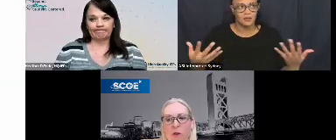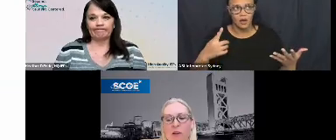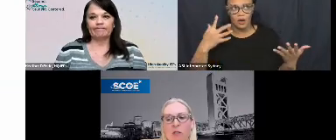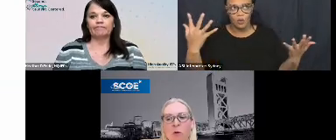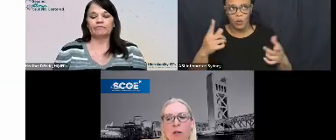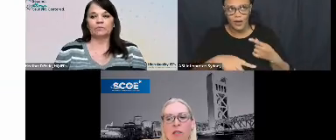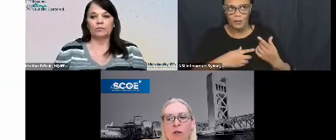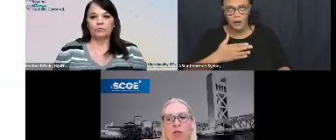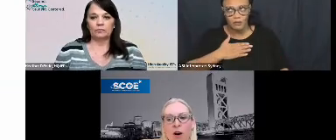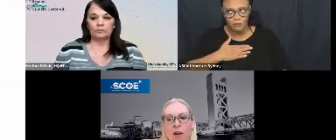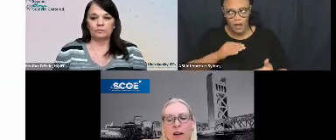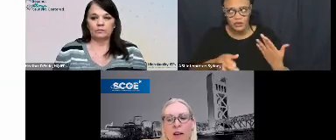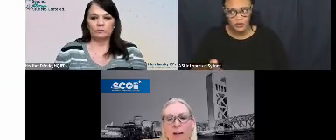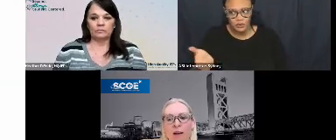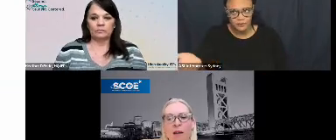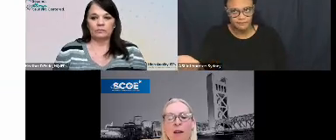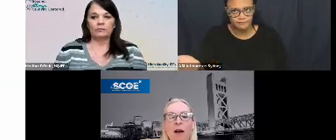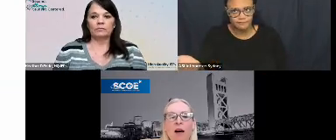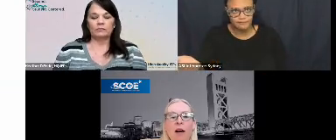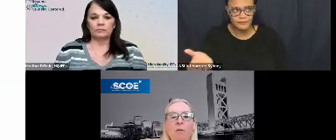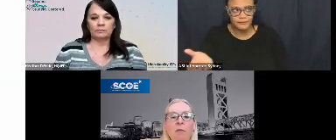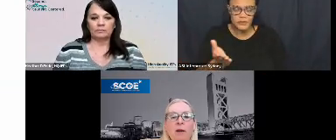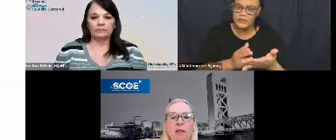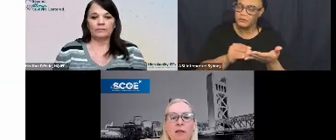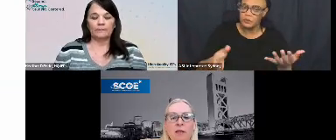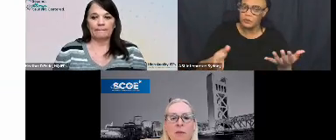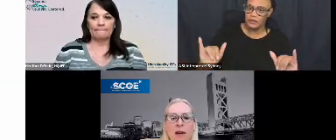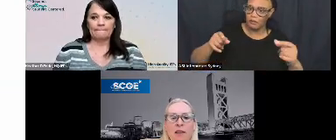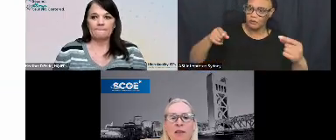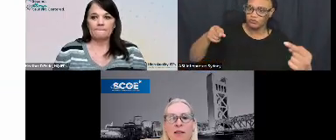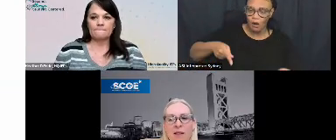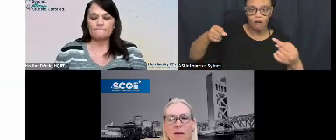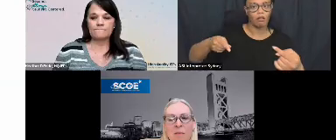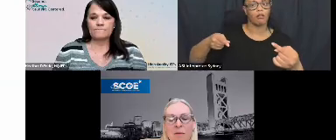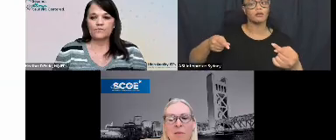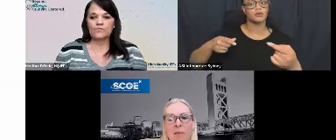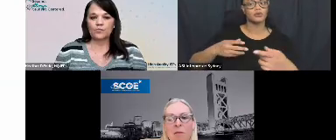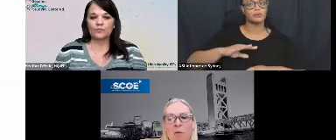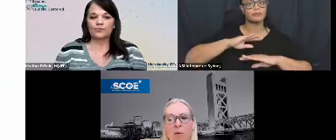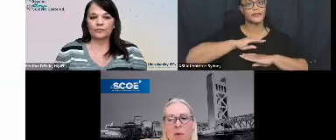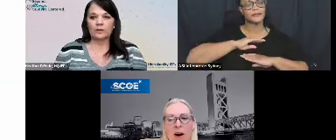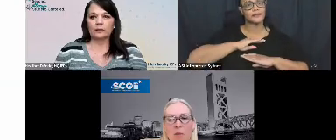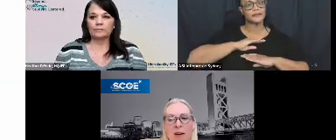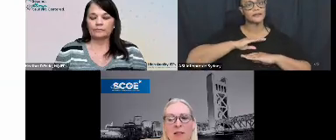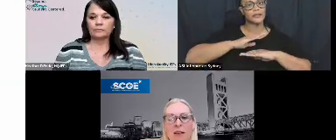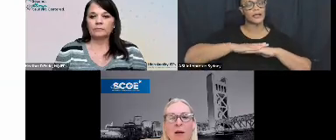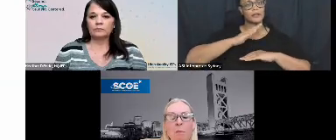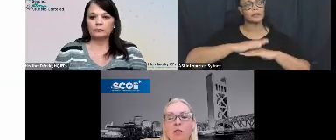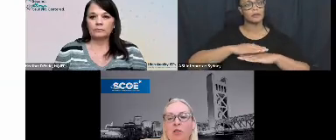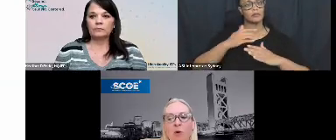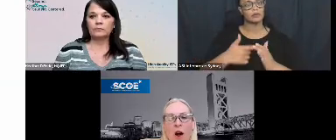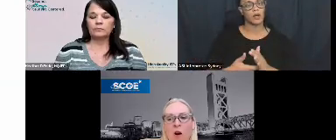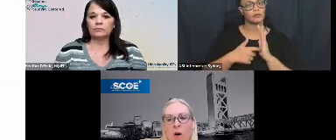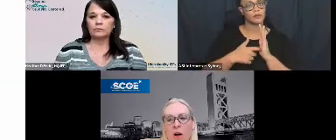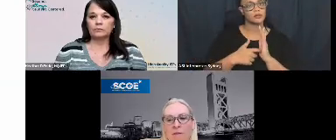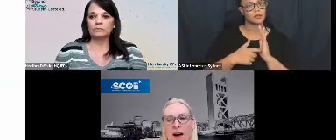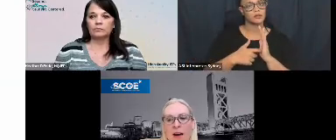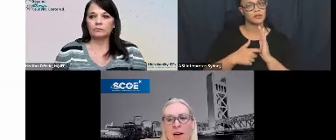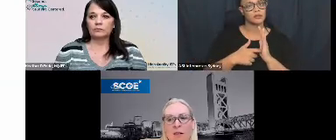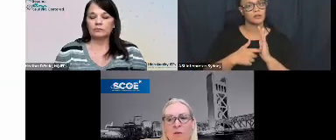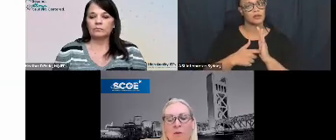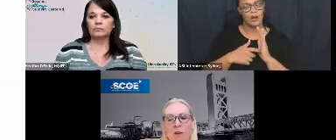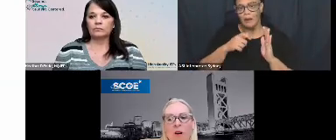the students who are still struggling um to meet the minimum requirements but do not qualify for